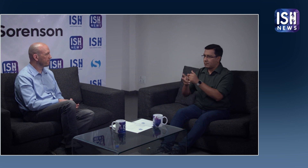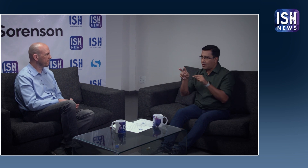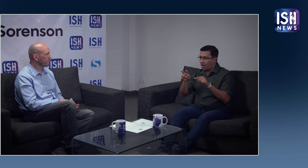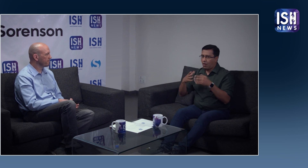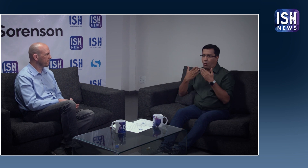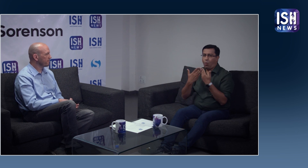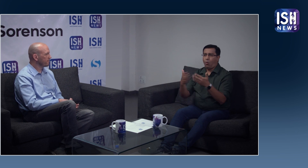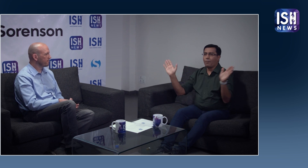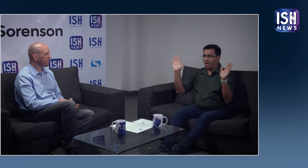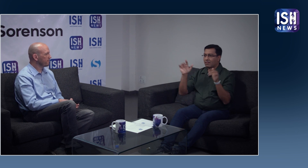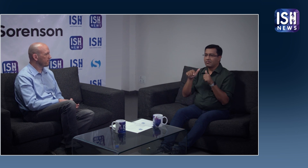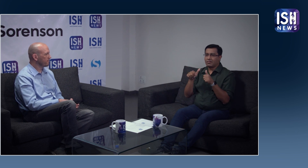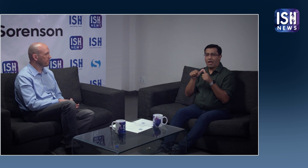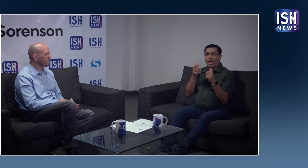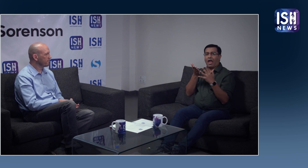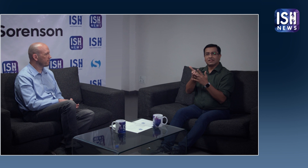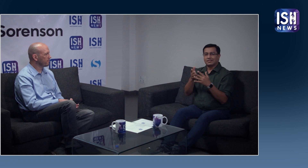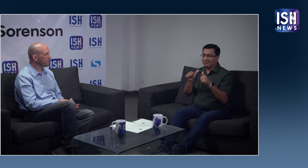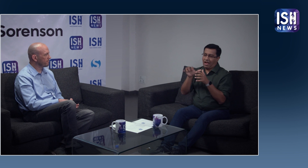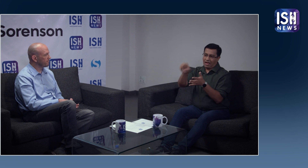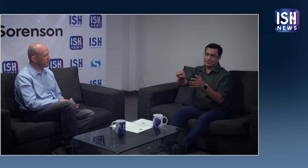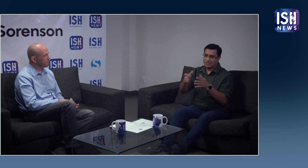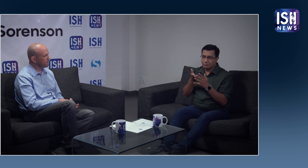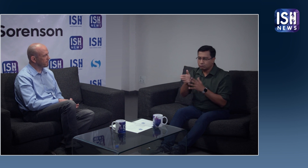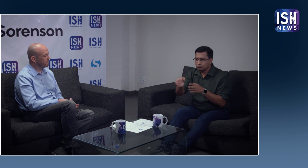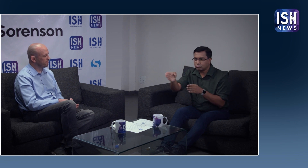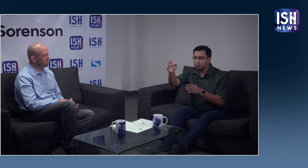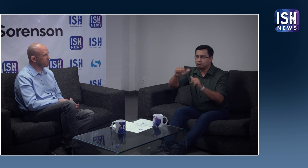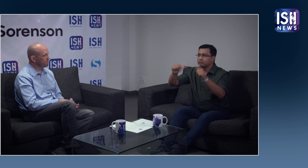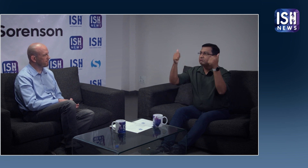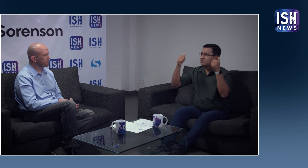It opened the gates of accessibility and helped you achieve success.